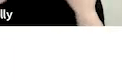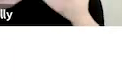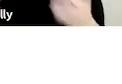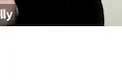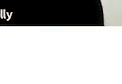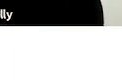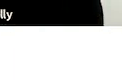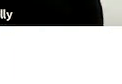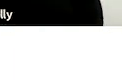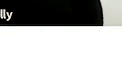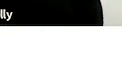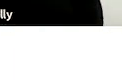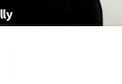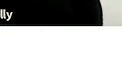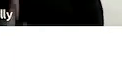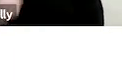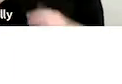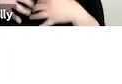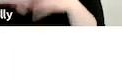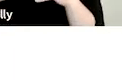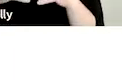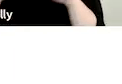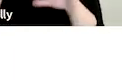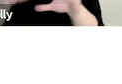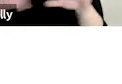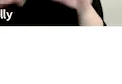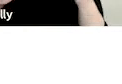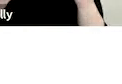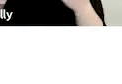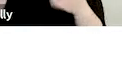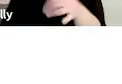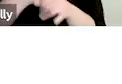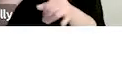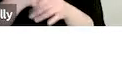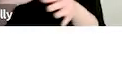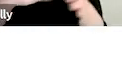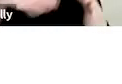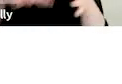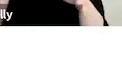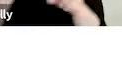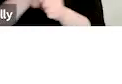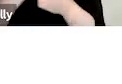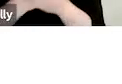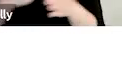So it was first implemented in the architectural industry to create more access for and individuals